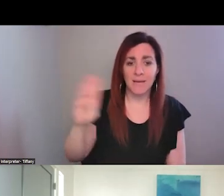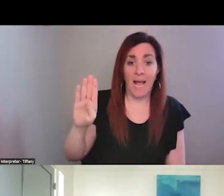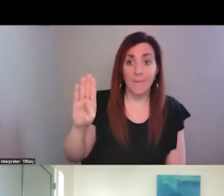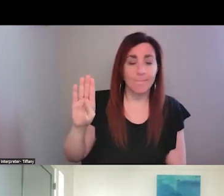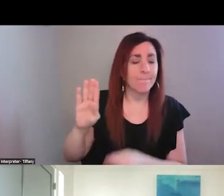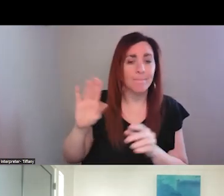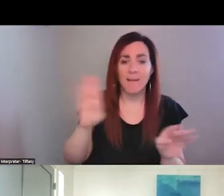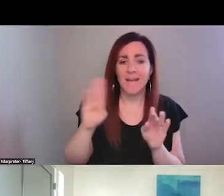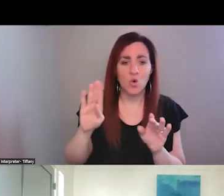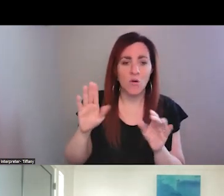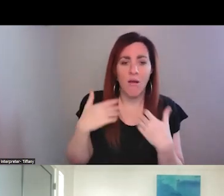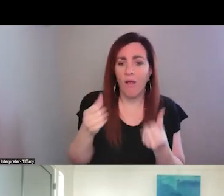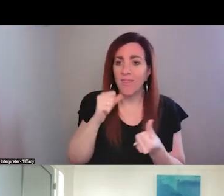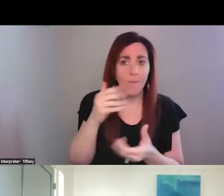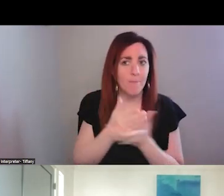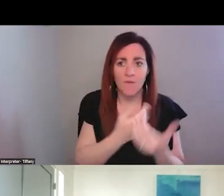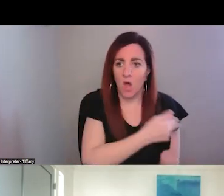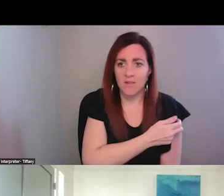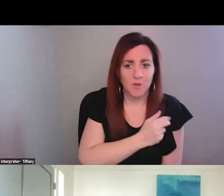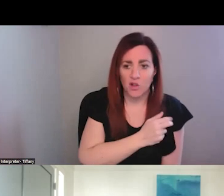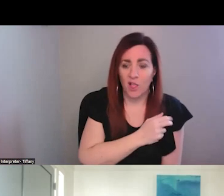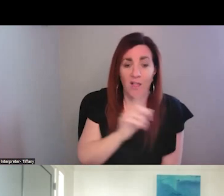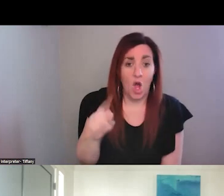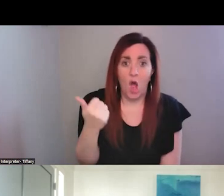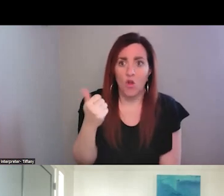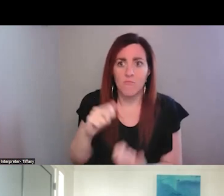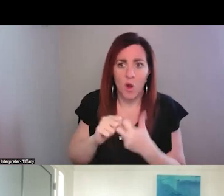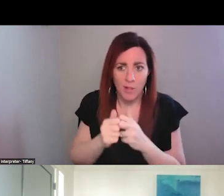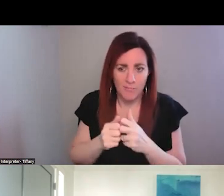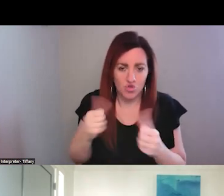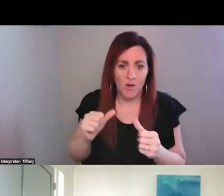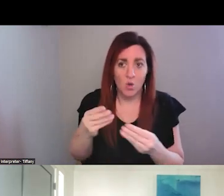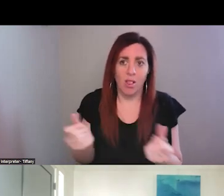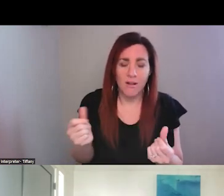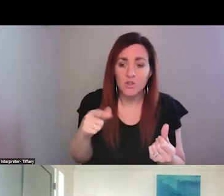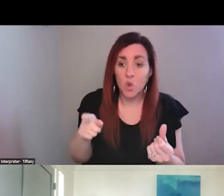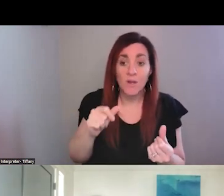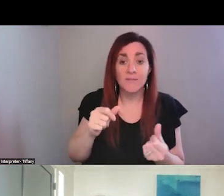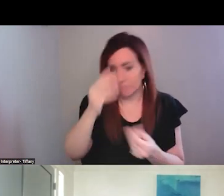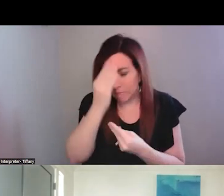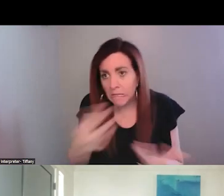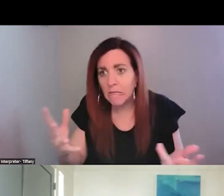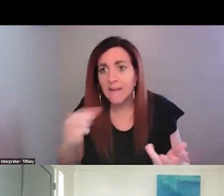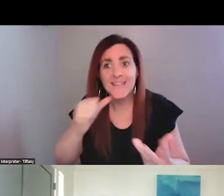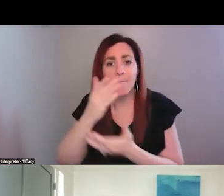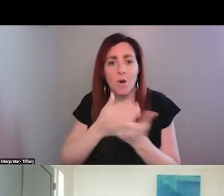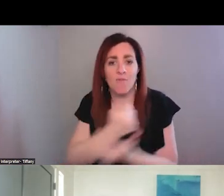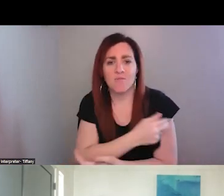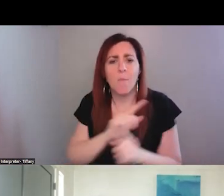THROUGH MCNABB. THAT IS ONE OF THE HURDLES. MAKING SURE THAT EVERYONE KNEW IT WAS NOT PART OF THE HOSPITAL. WE STILL NEEDED